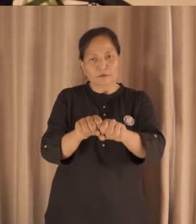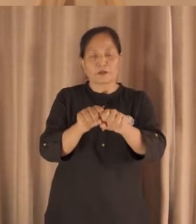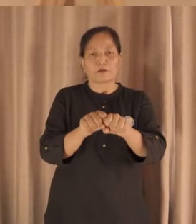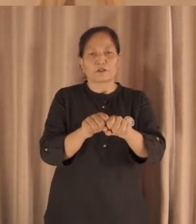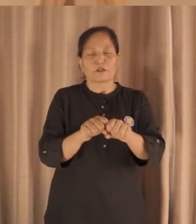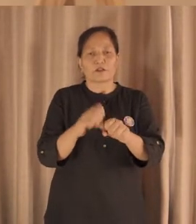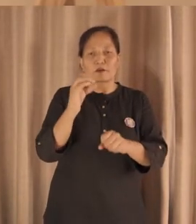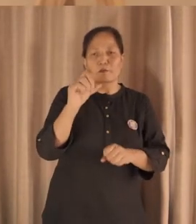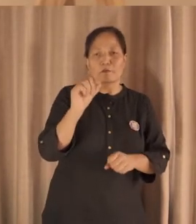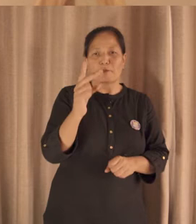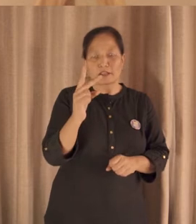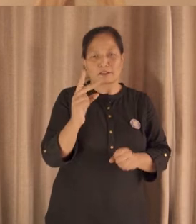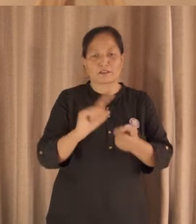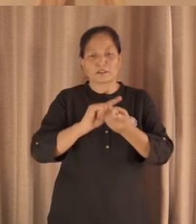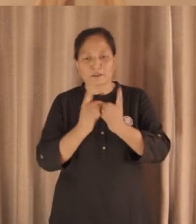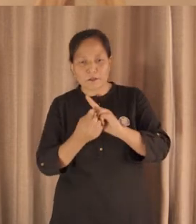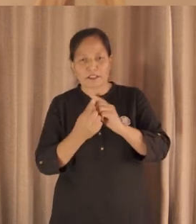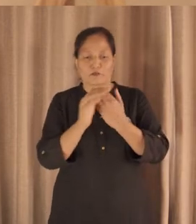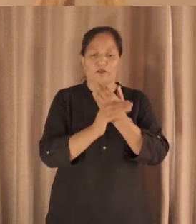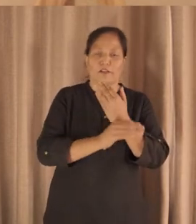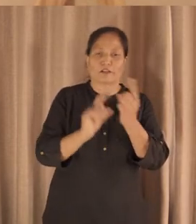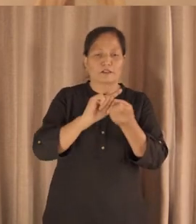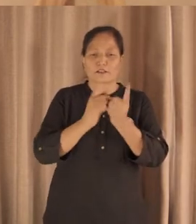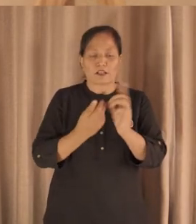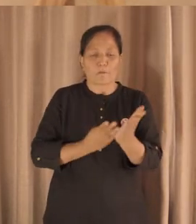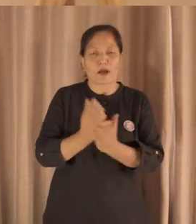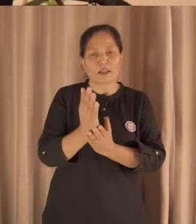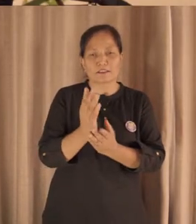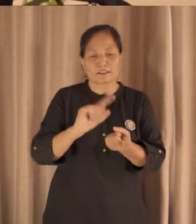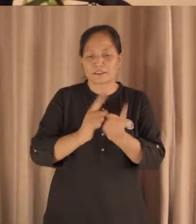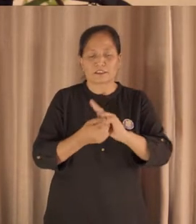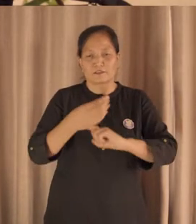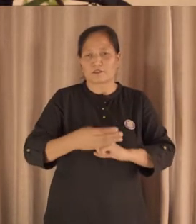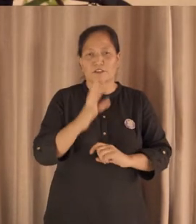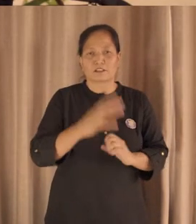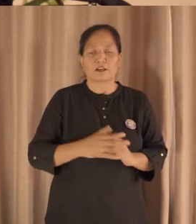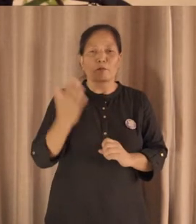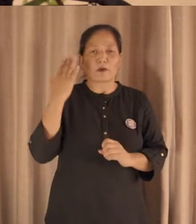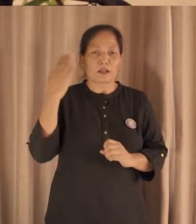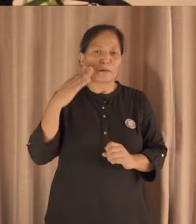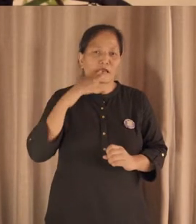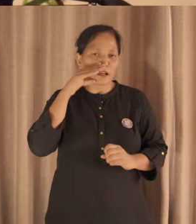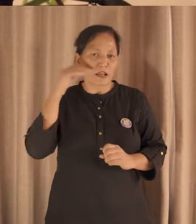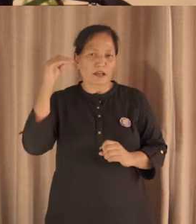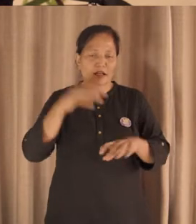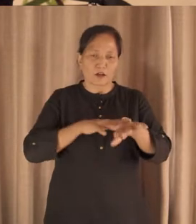with their land, resources and geographical territory. For them, “bhumi” does not refer to “jagga” to build homes only but everything in the sense that their culture, identity, civilization, beliefs and values are built upon them. This may sound incomplete